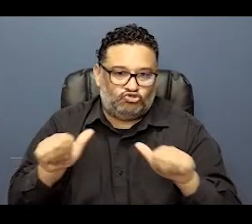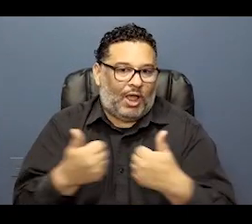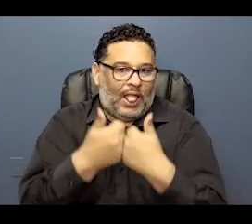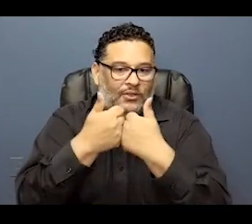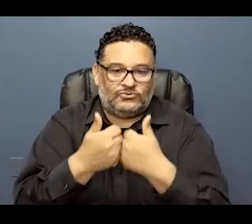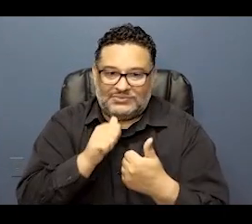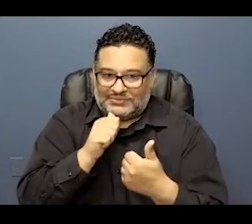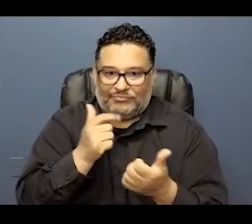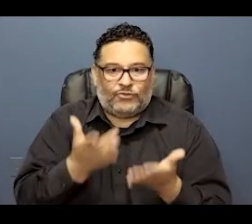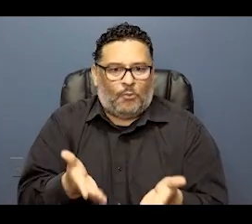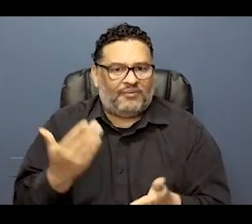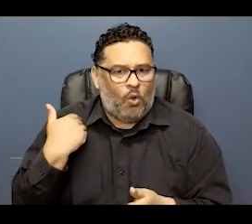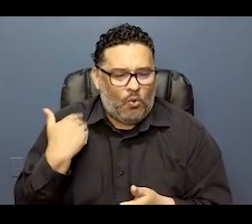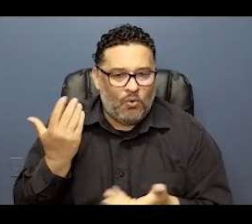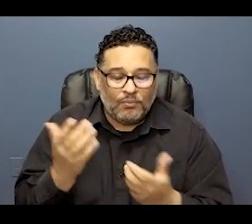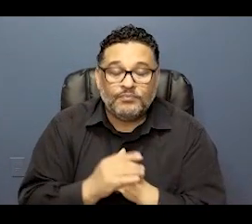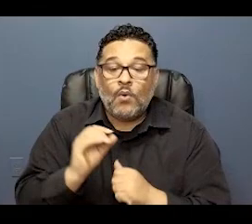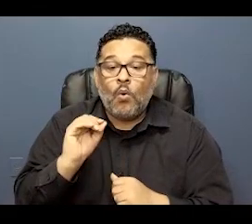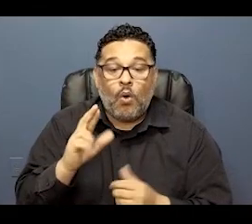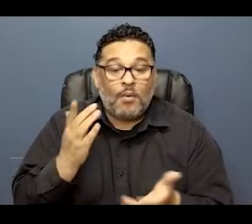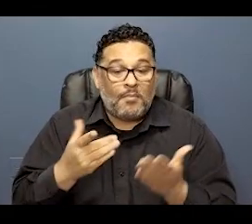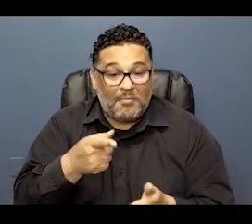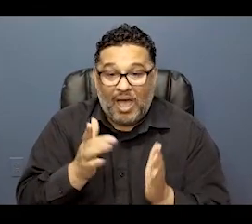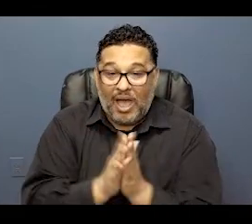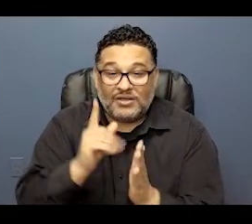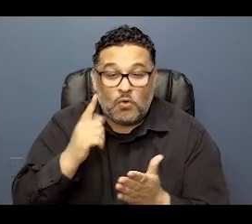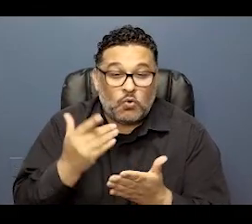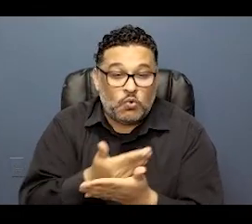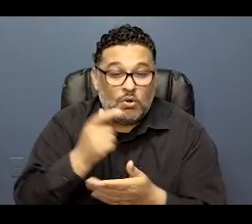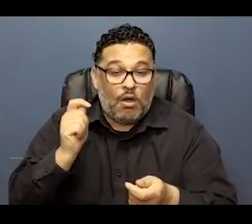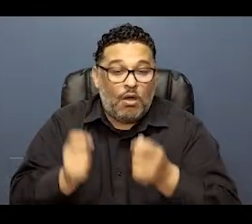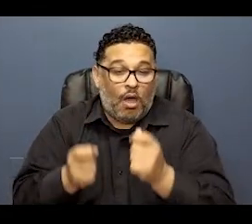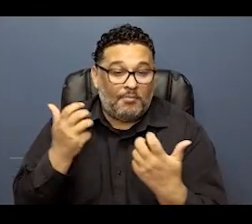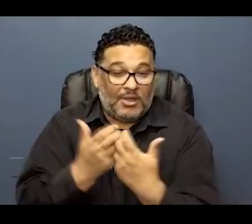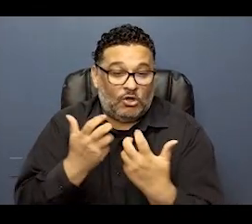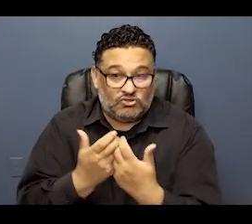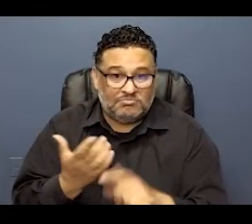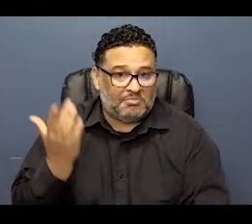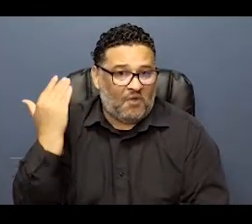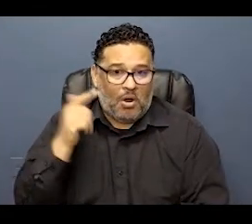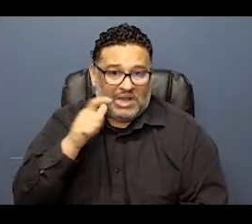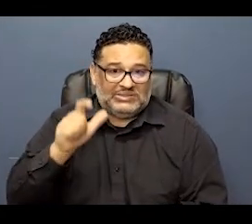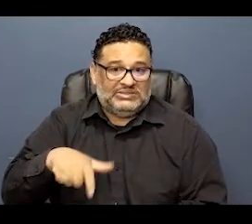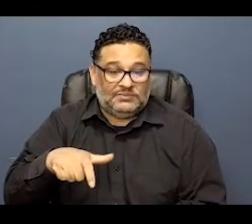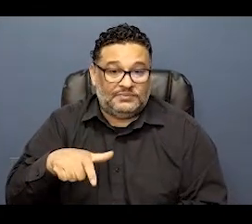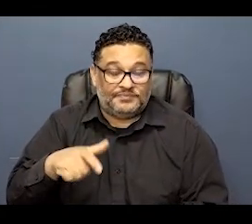they ask for a new accommodation that wasn’t previously needed. Sometimes, you might notice